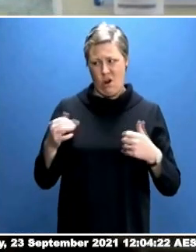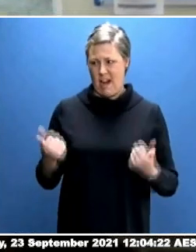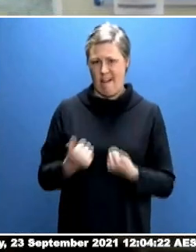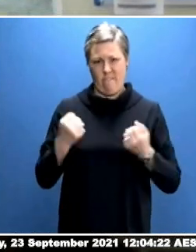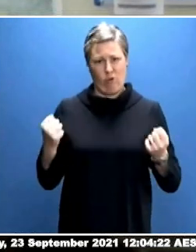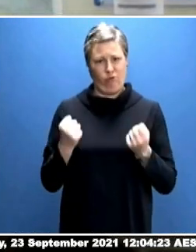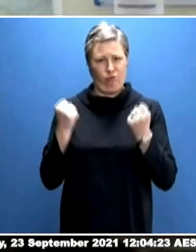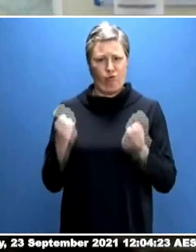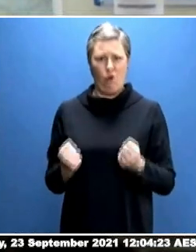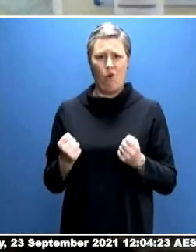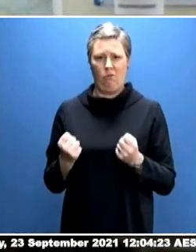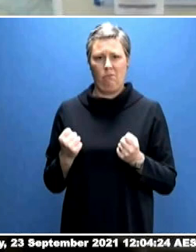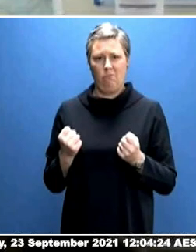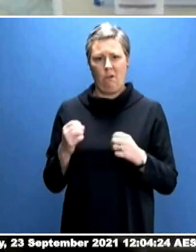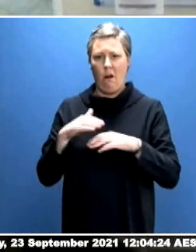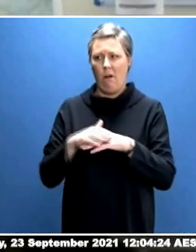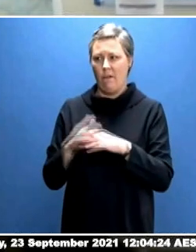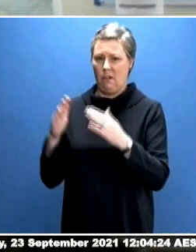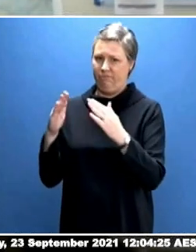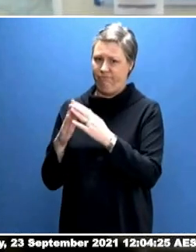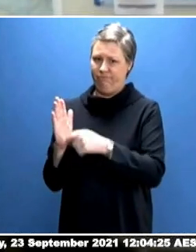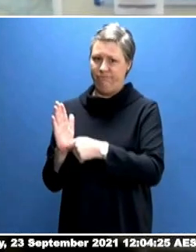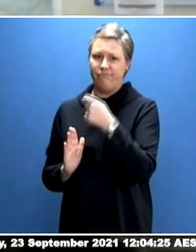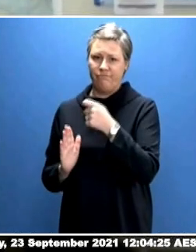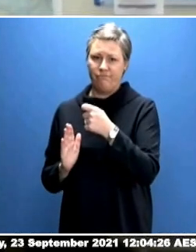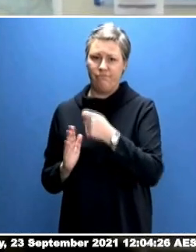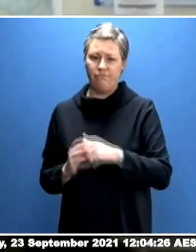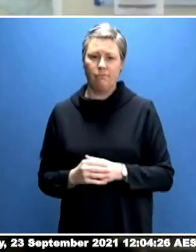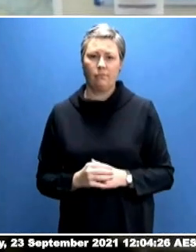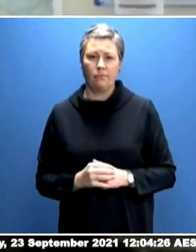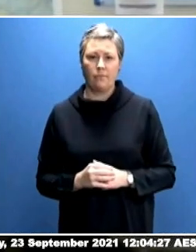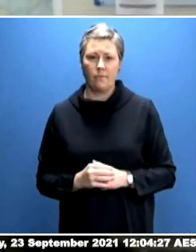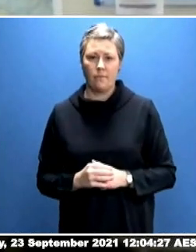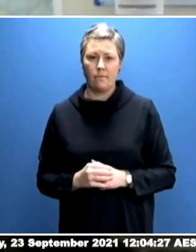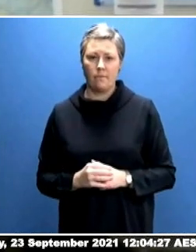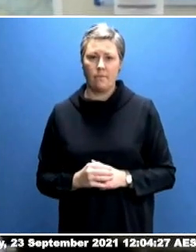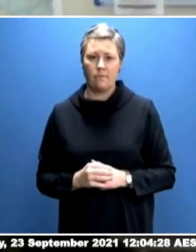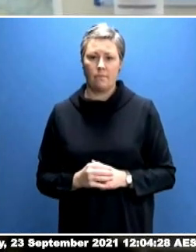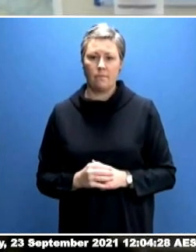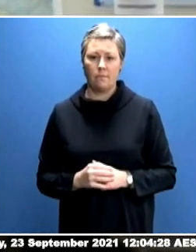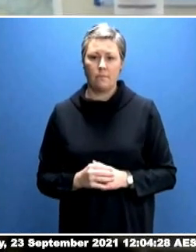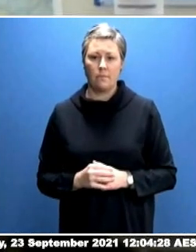of Secure Care in the Northern Territory. That includes two letters that were tendered,